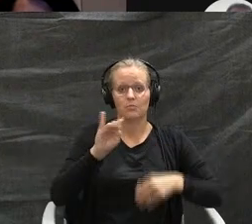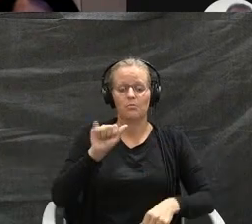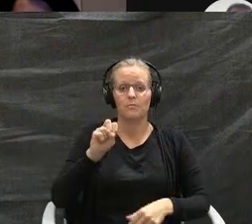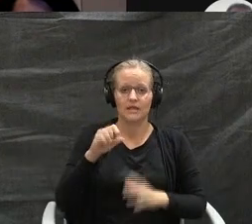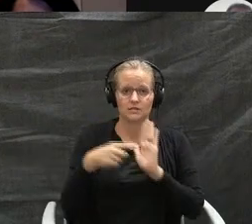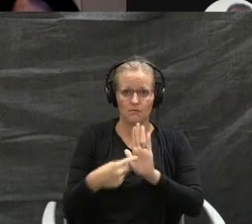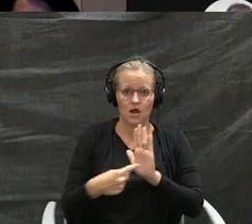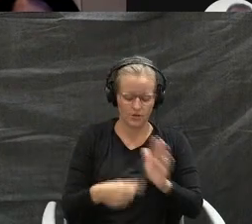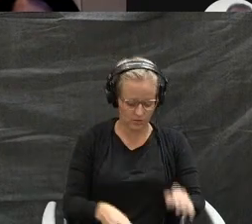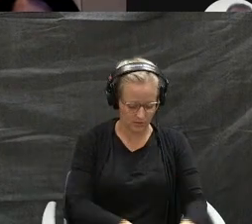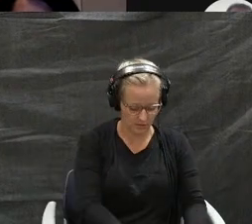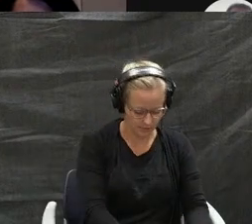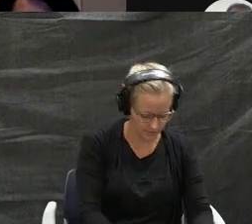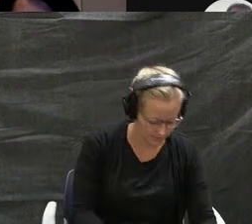Thank you Mike. Is there a second?